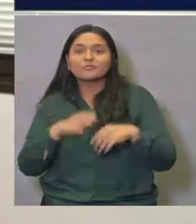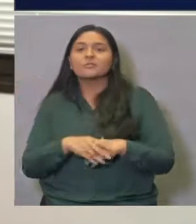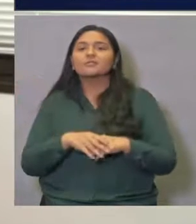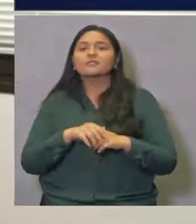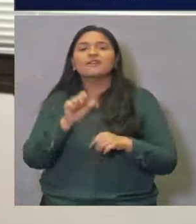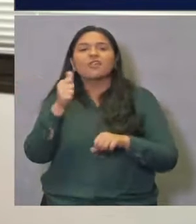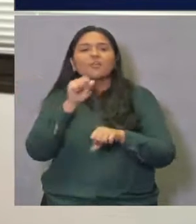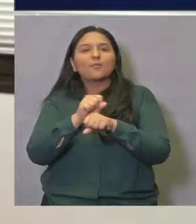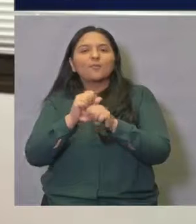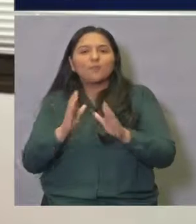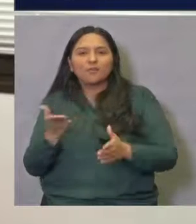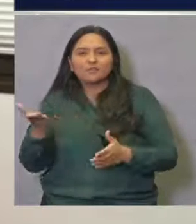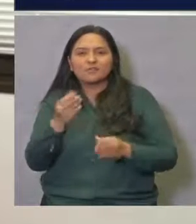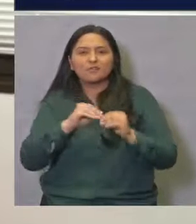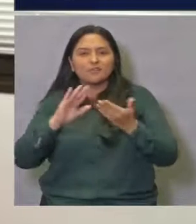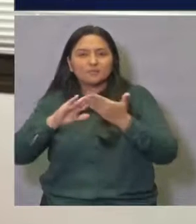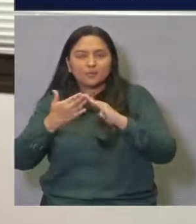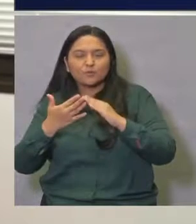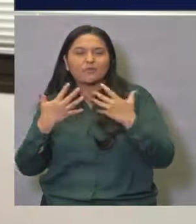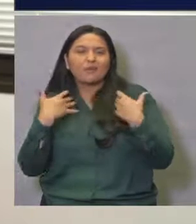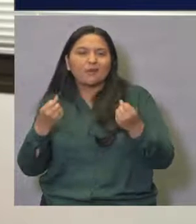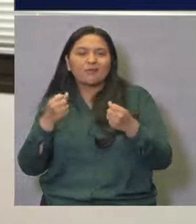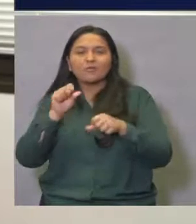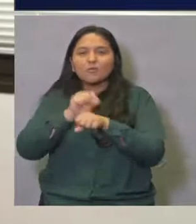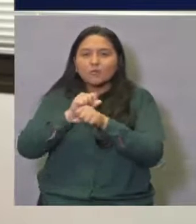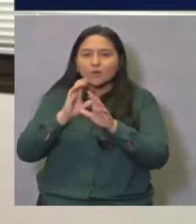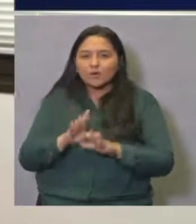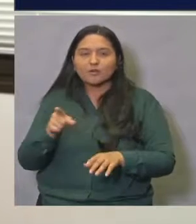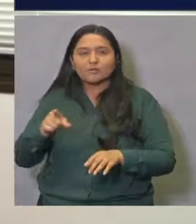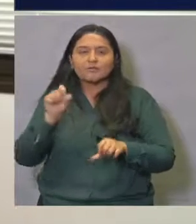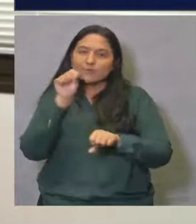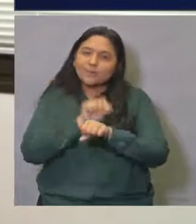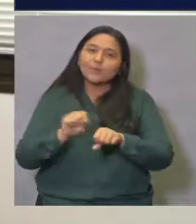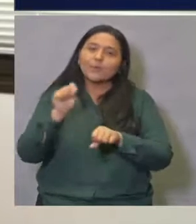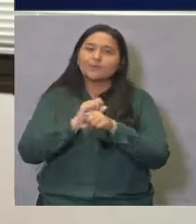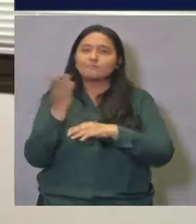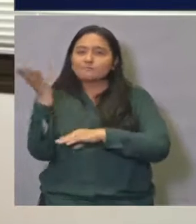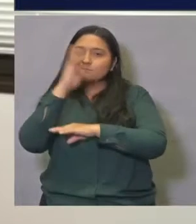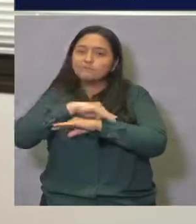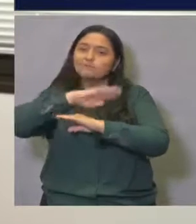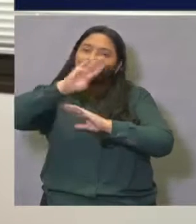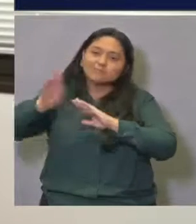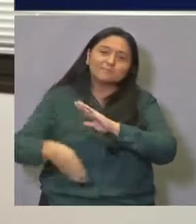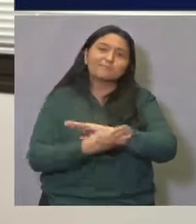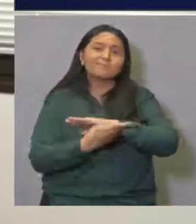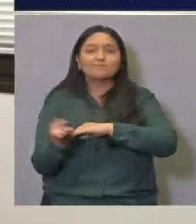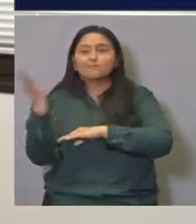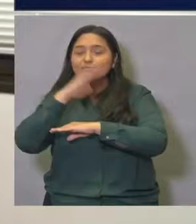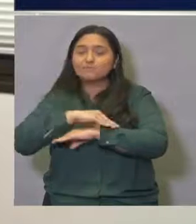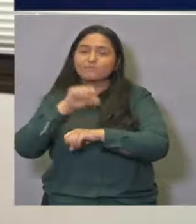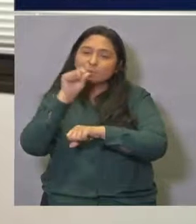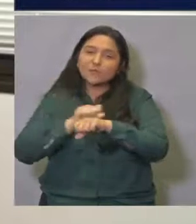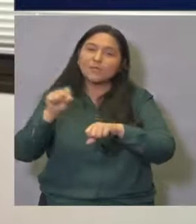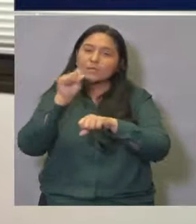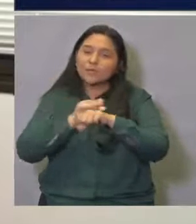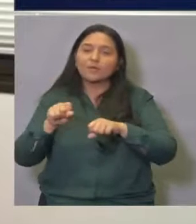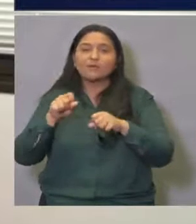AUMENTO DE CASOS, TAMBIÉN POR LOS ESFUERZOS HEROICOS DE